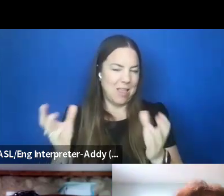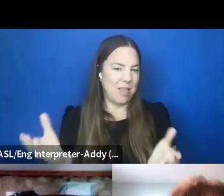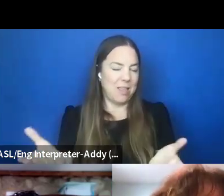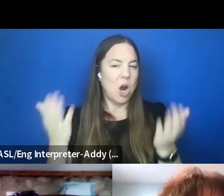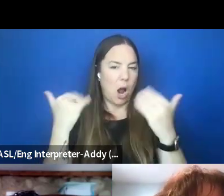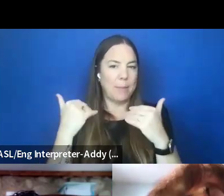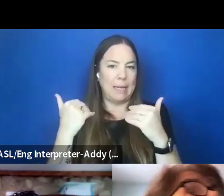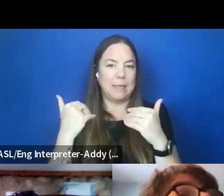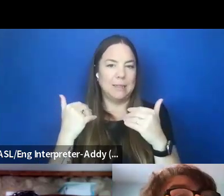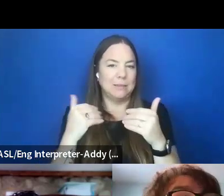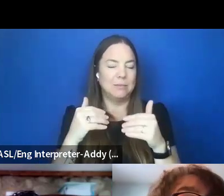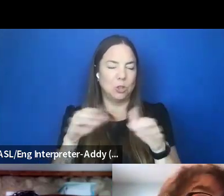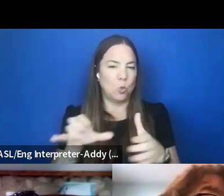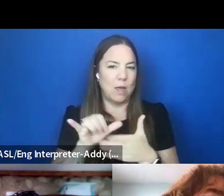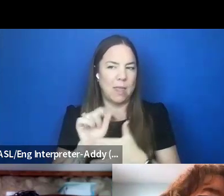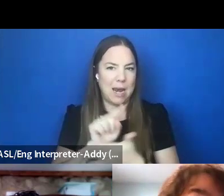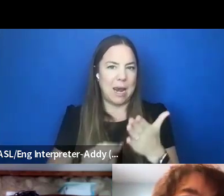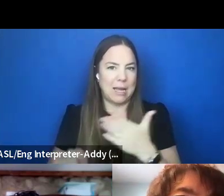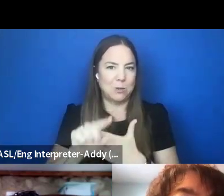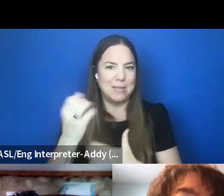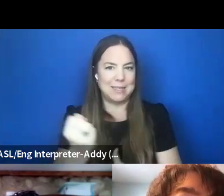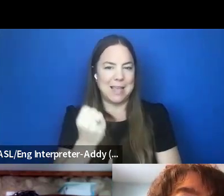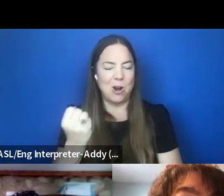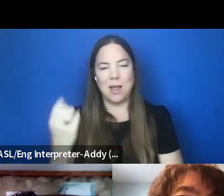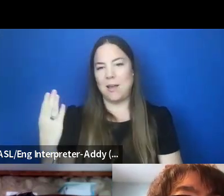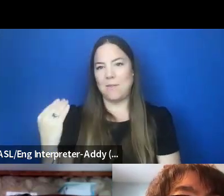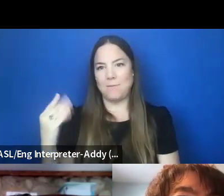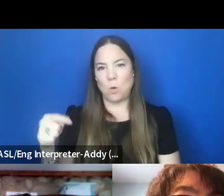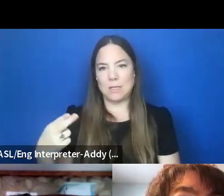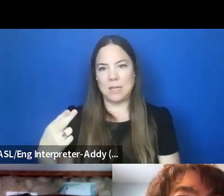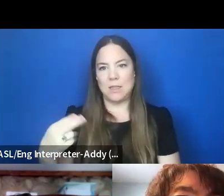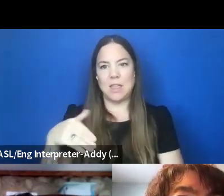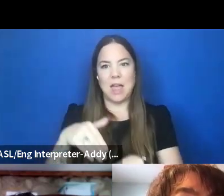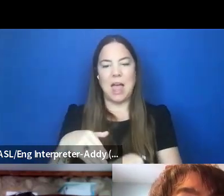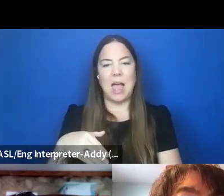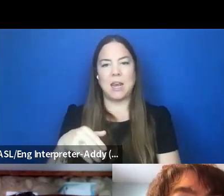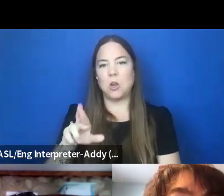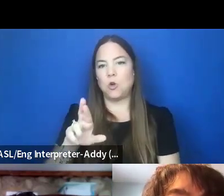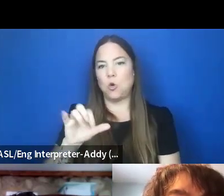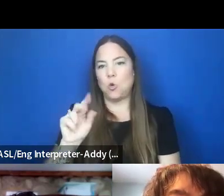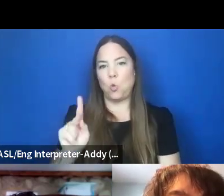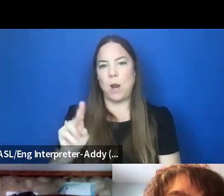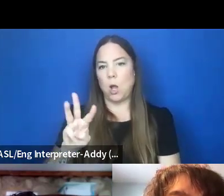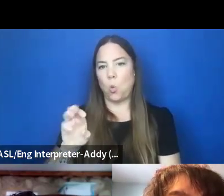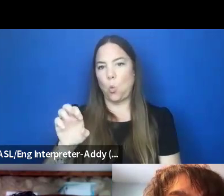Adeleigh Belyeu: Do that next Saturday, the 14th at historical Rickwood Field. Adeleigh Belyeu: E.